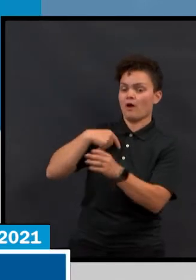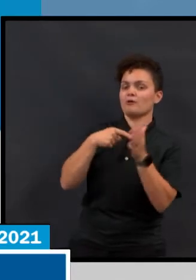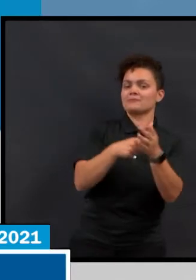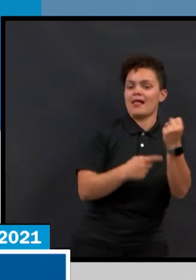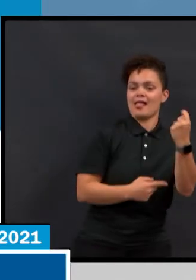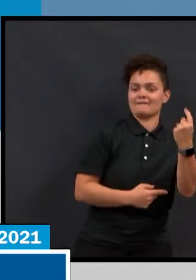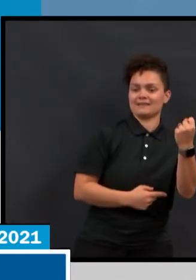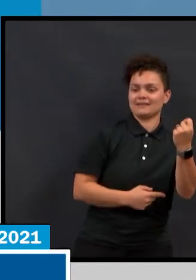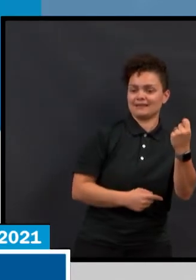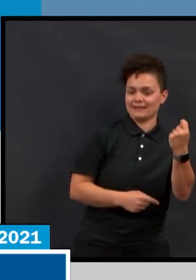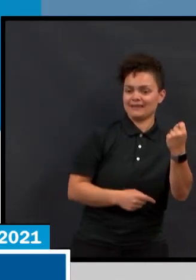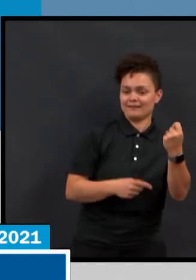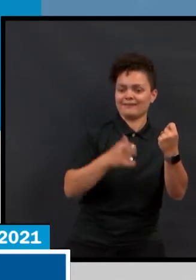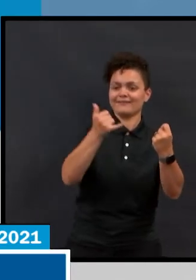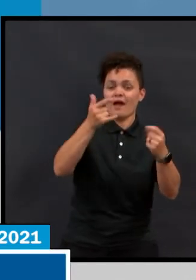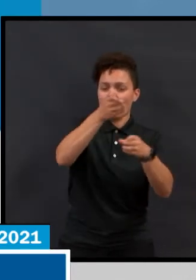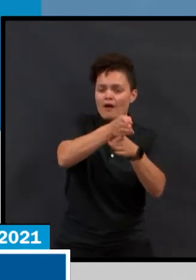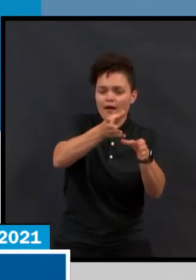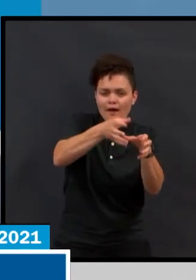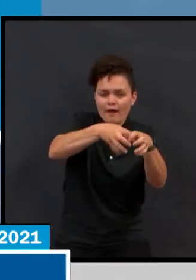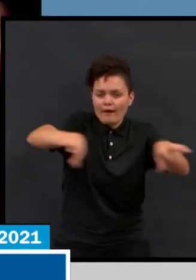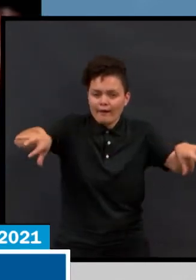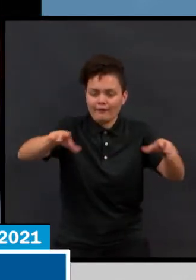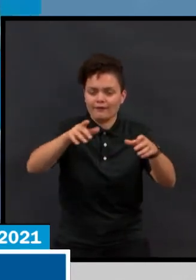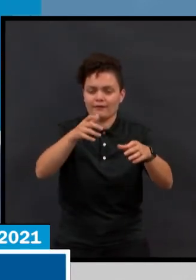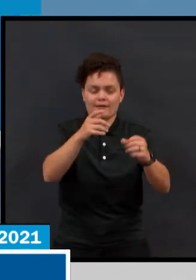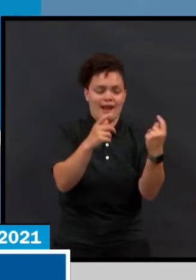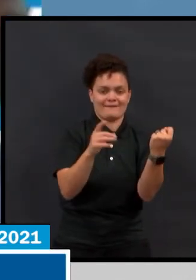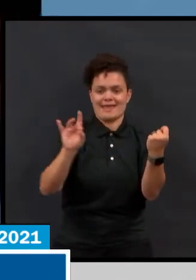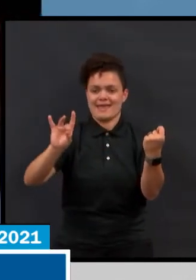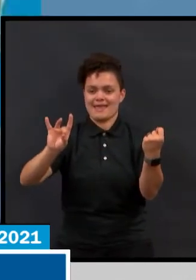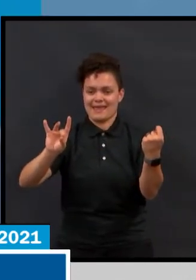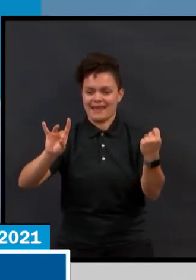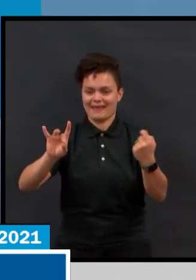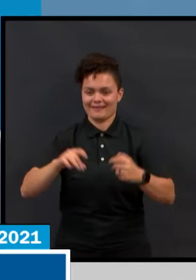has just been a tremendous leader and i think my lighting has gone out so i apologize i'm